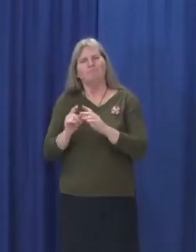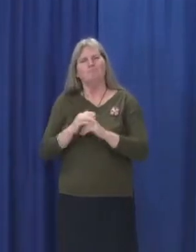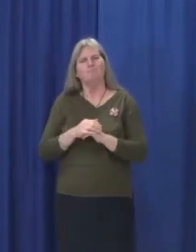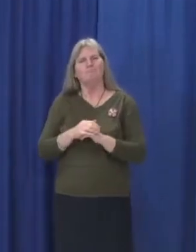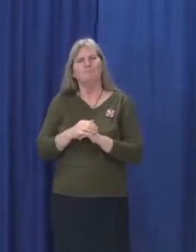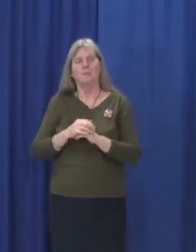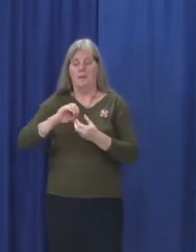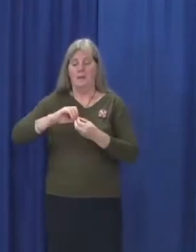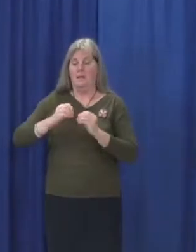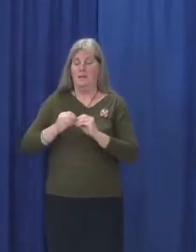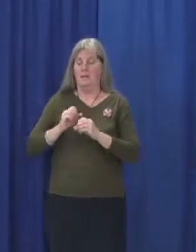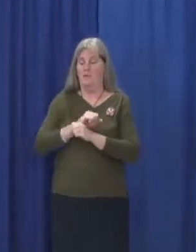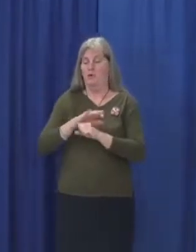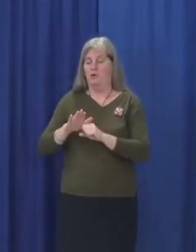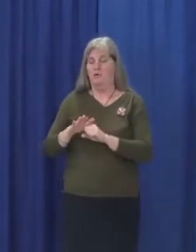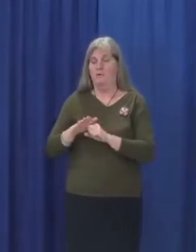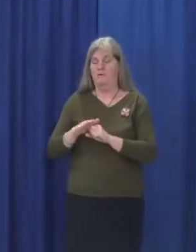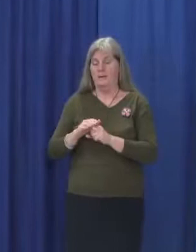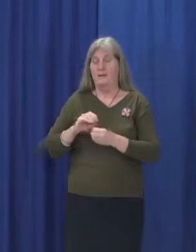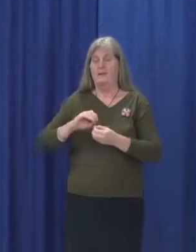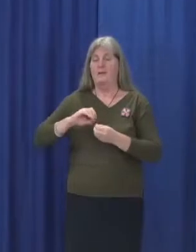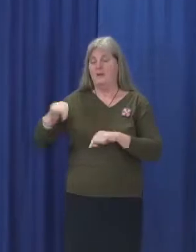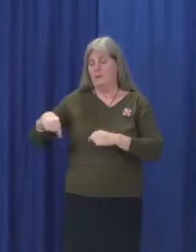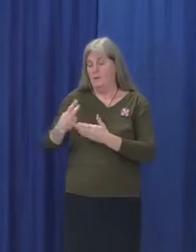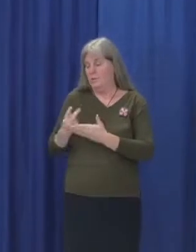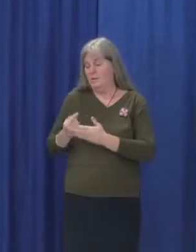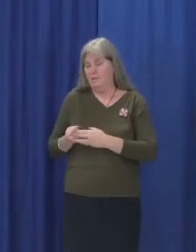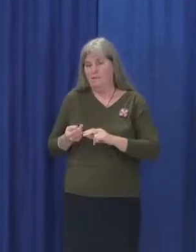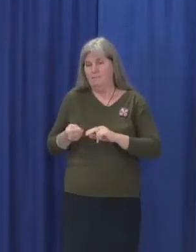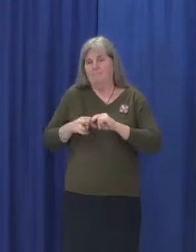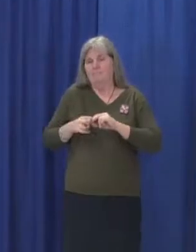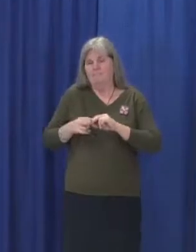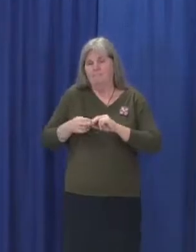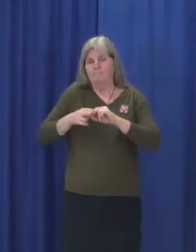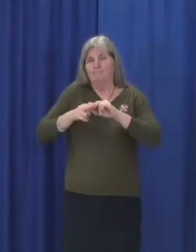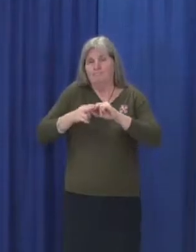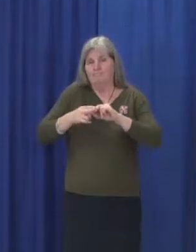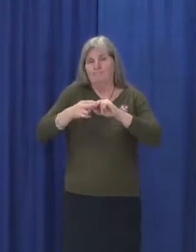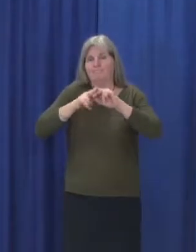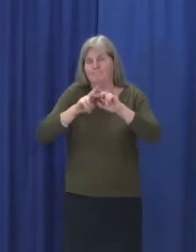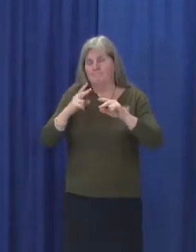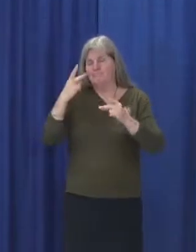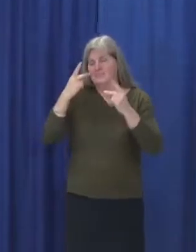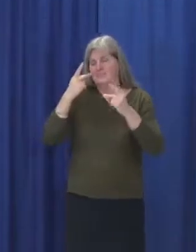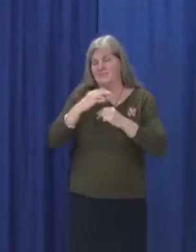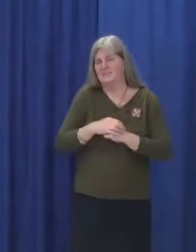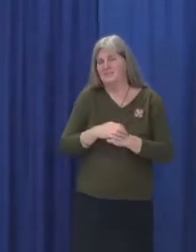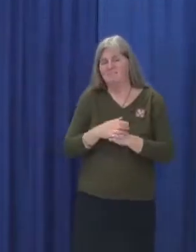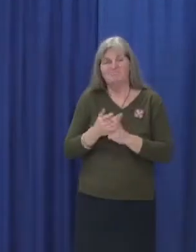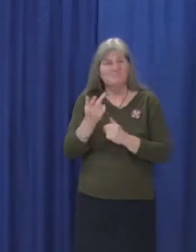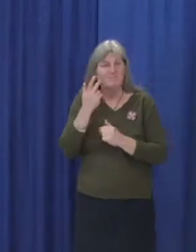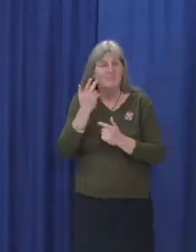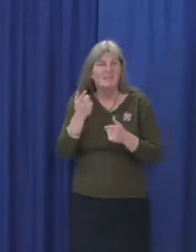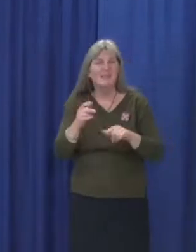Our case count has been increasing in recent weeks. We have seen time and again the